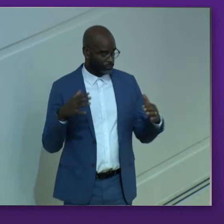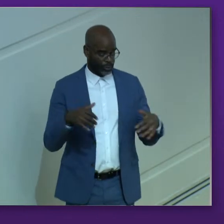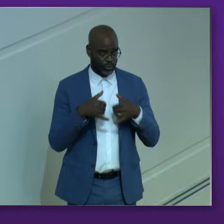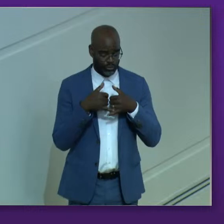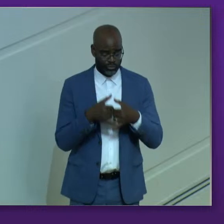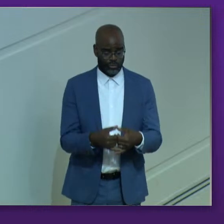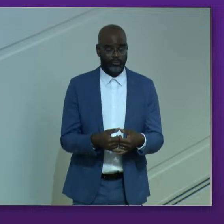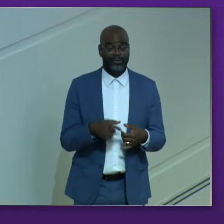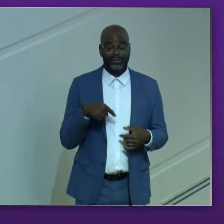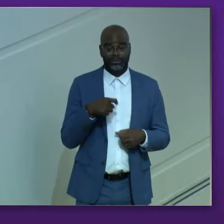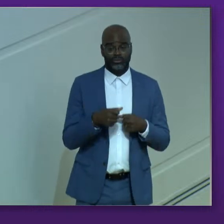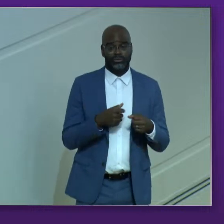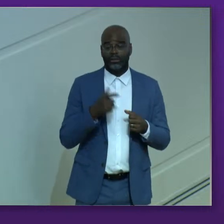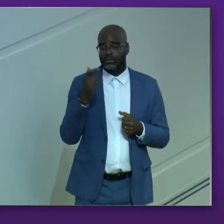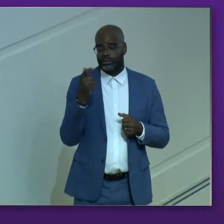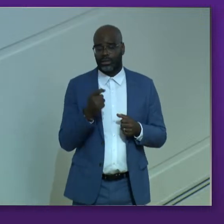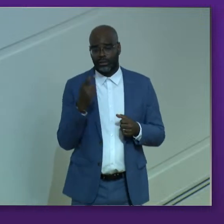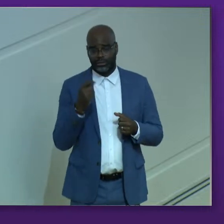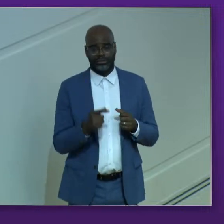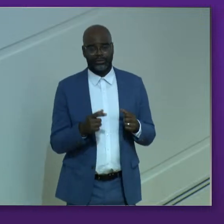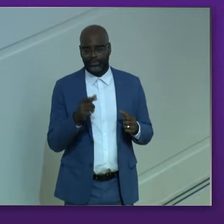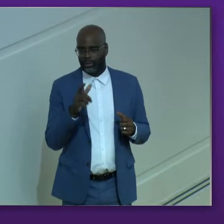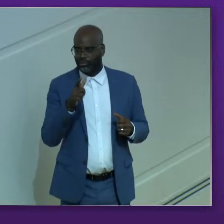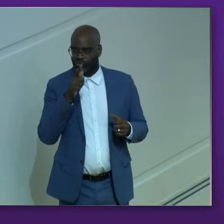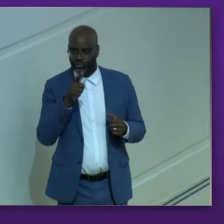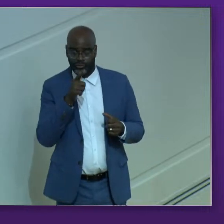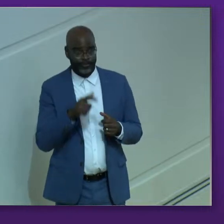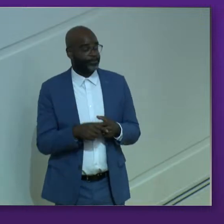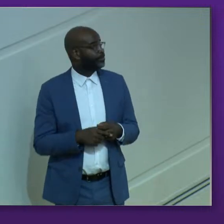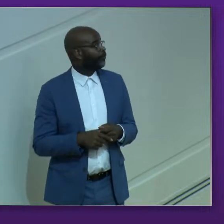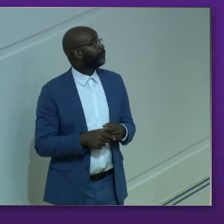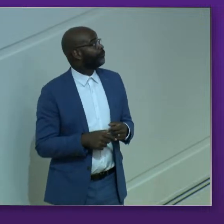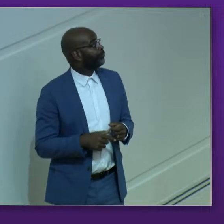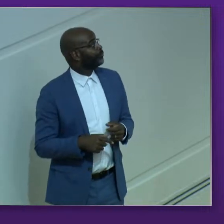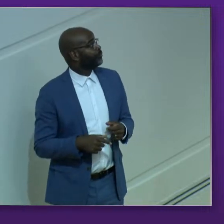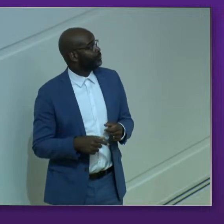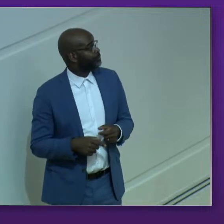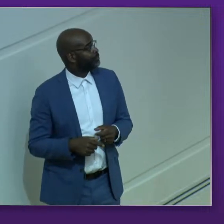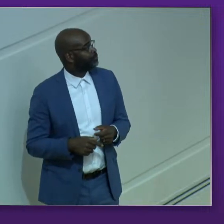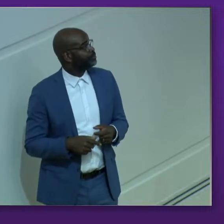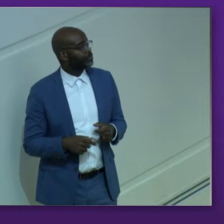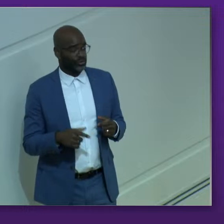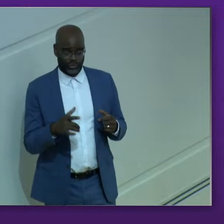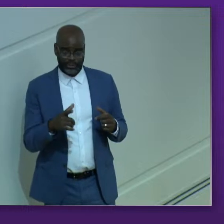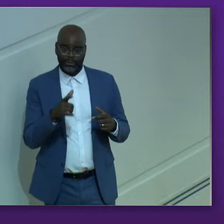TEAM TO DELIVER FORMAL CEREMONIAL DUTIES SUCH AS PRESENTING COLORS AND PUBLIC